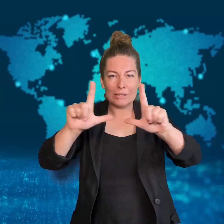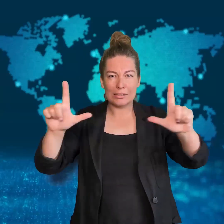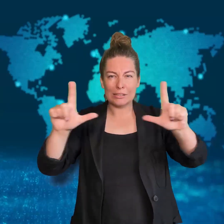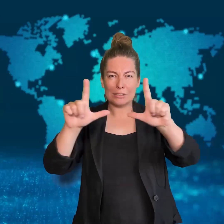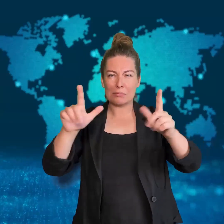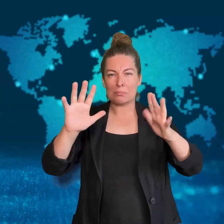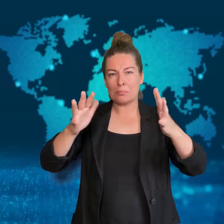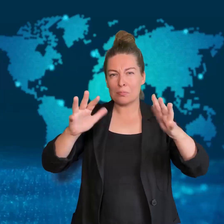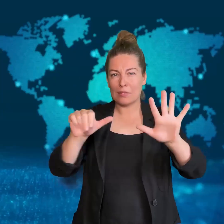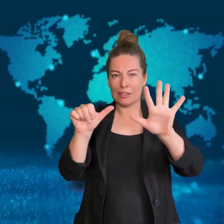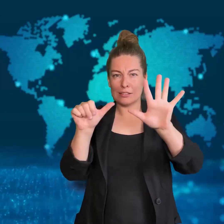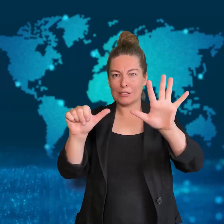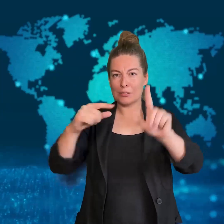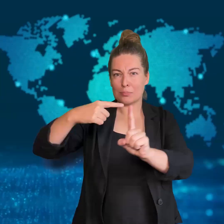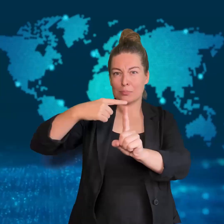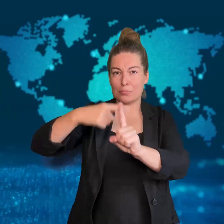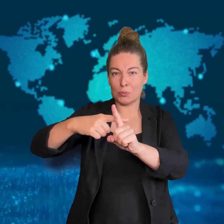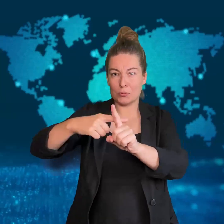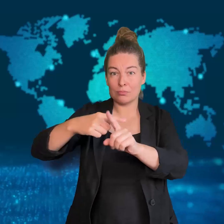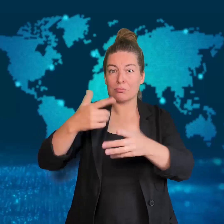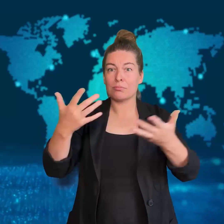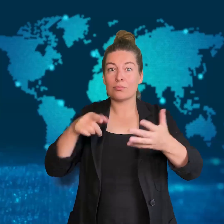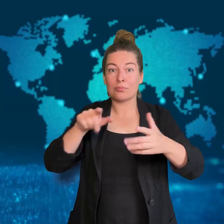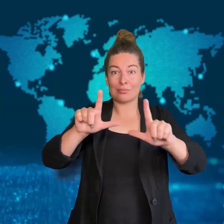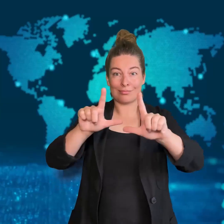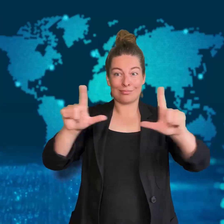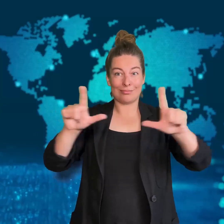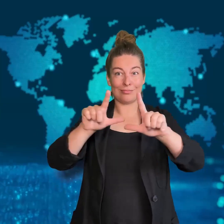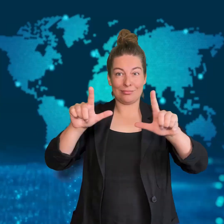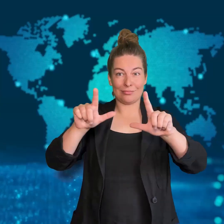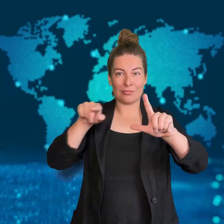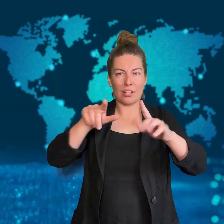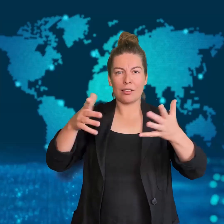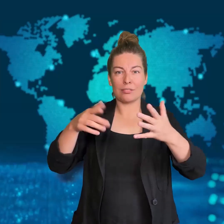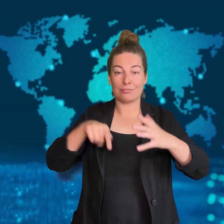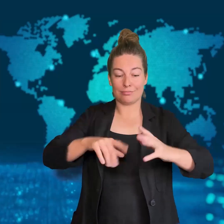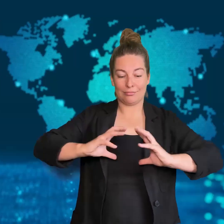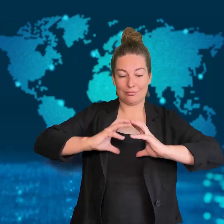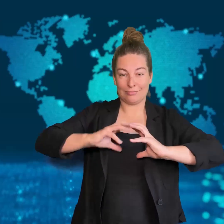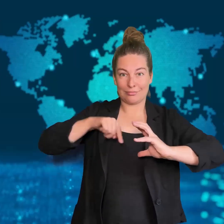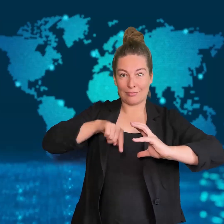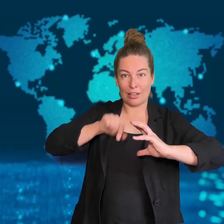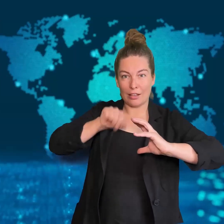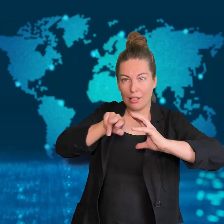It is bright, with a visual magnitude of around 6+.